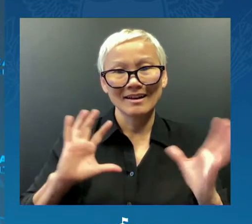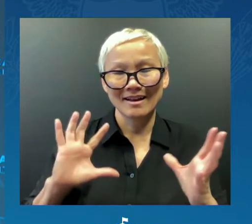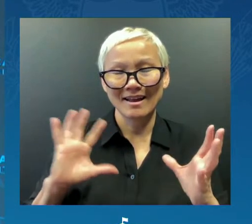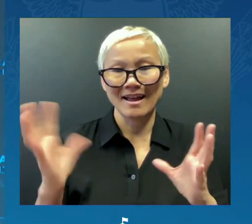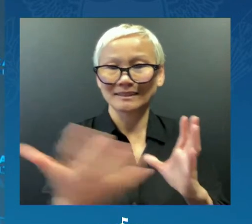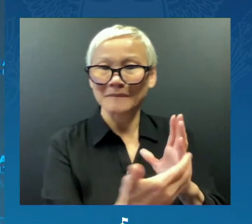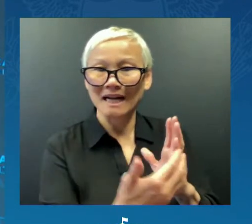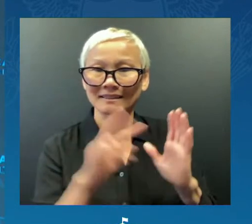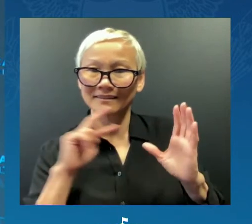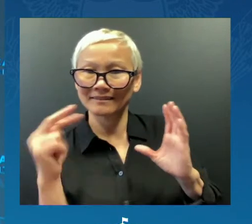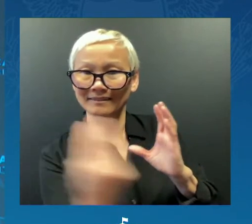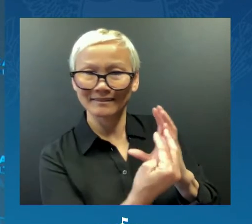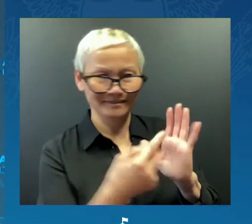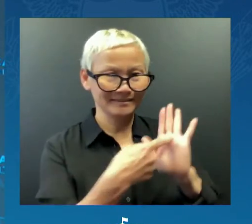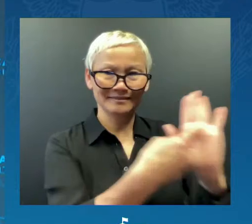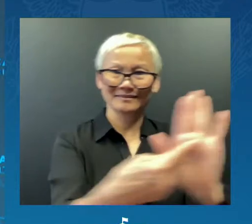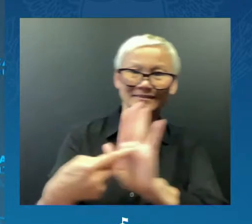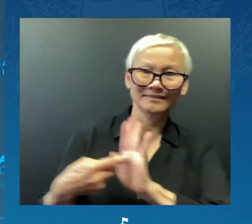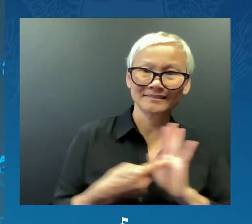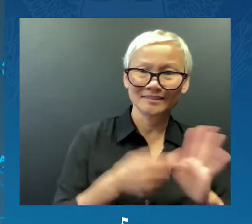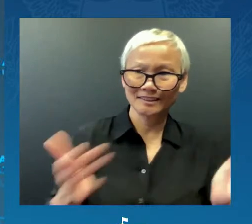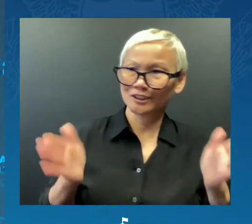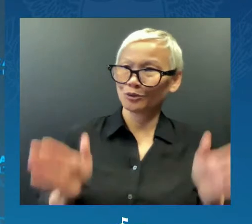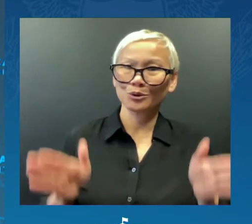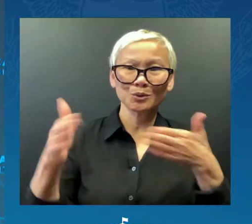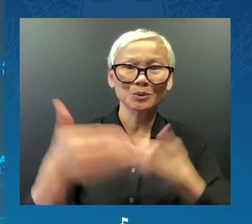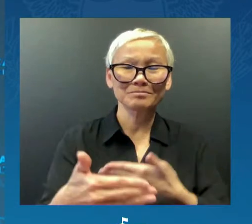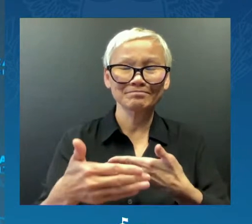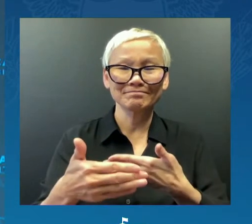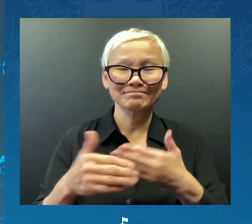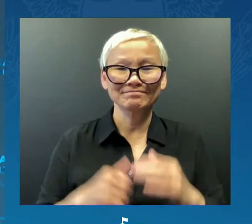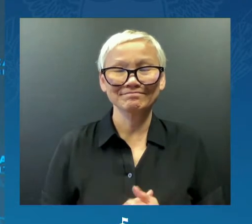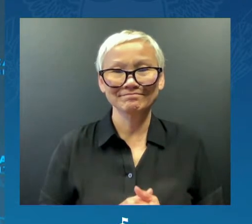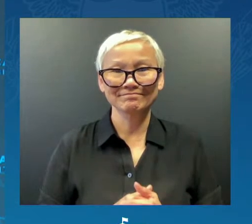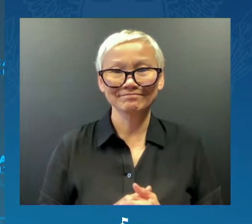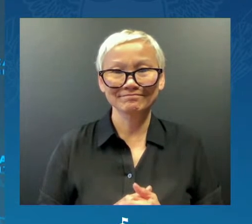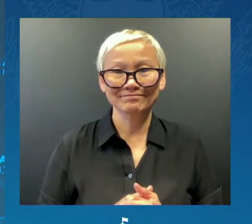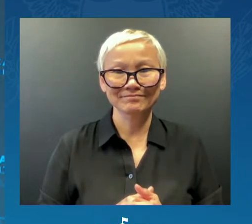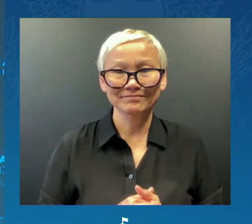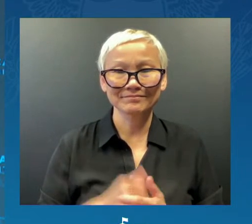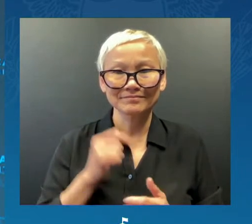Today, President Biden will sign an executive order to create the President's Advisory Council